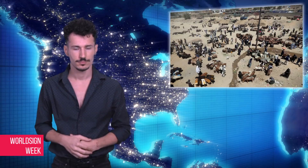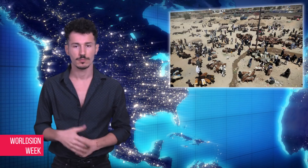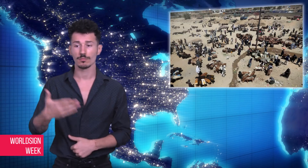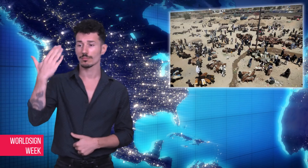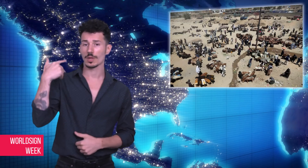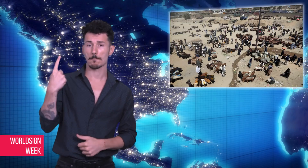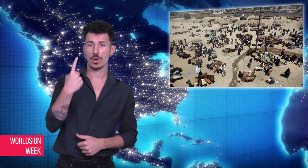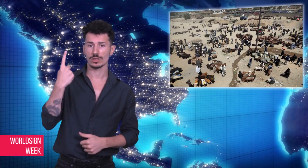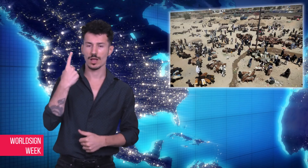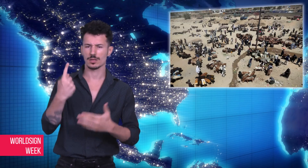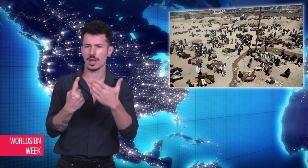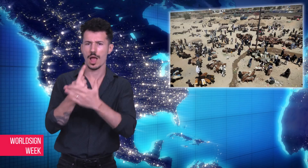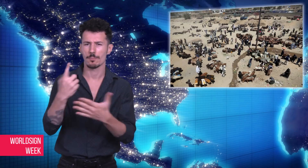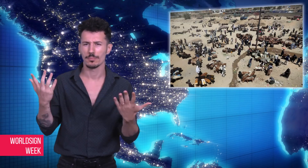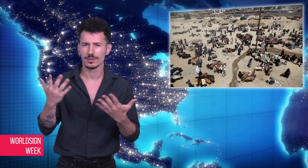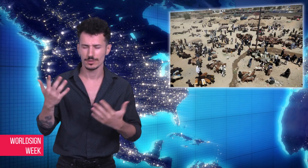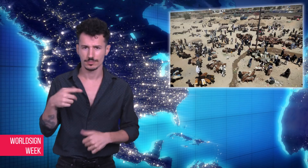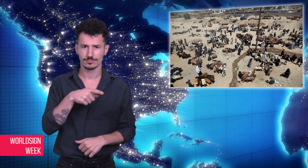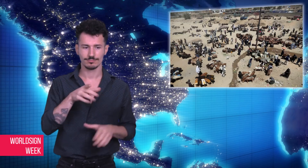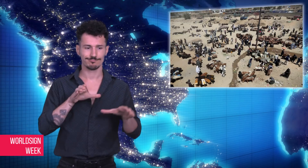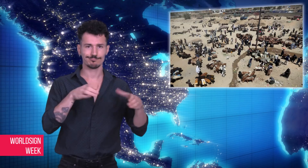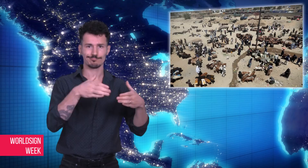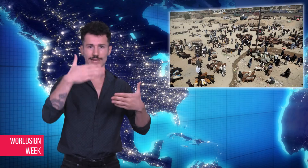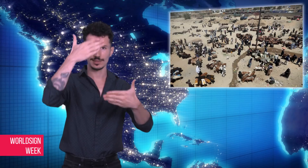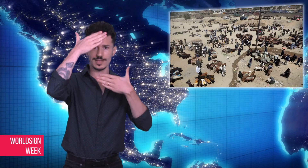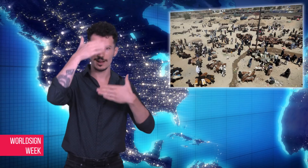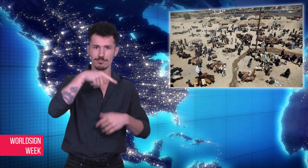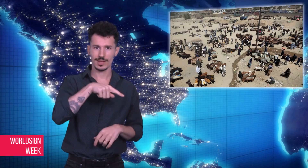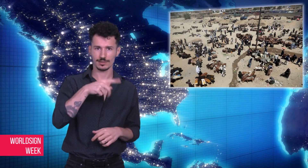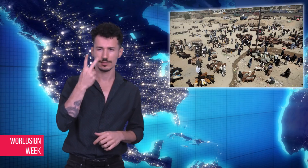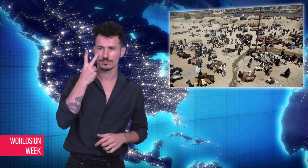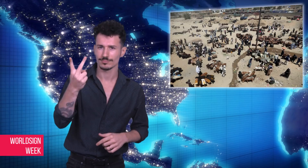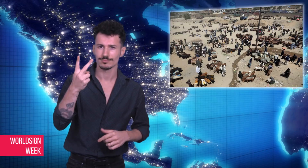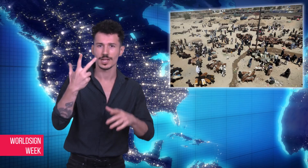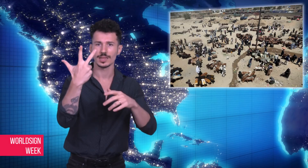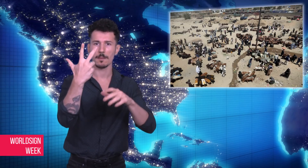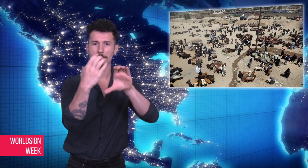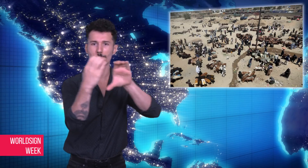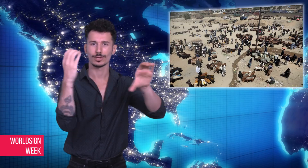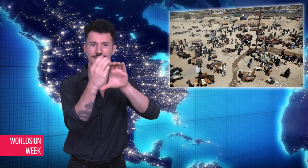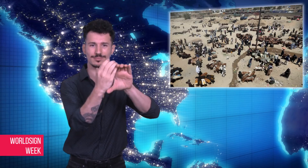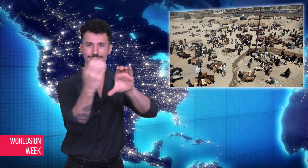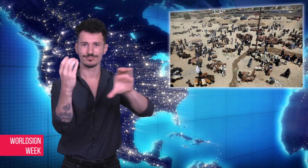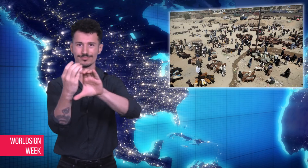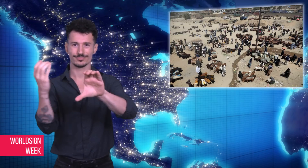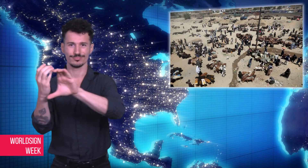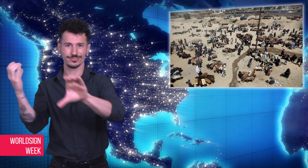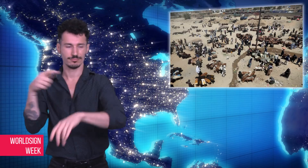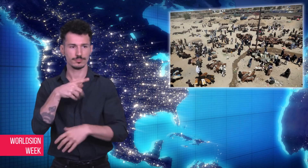Taliban took approximately hostage 160 passengers from three buses in the